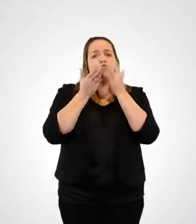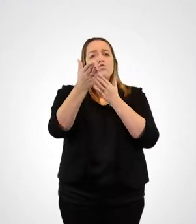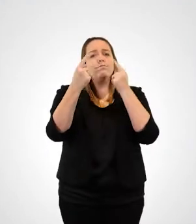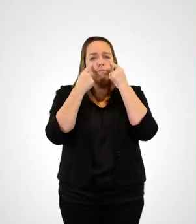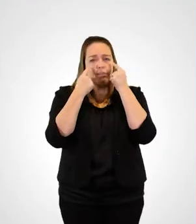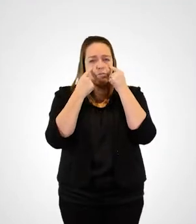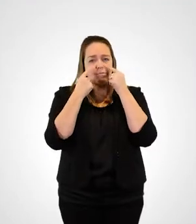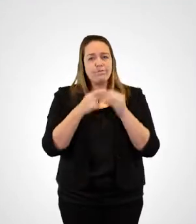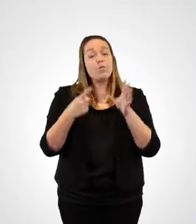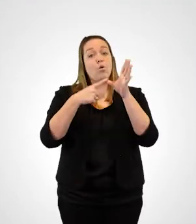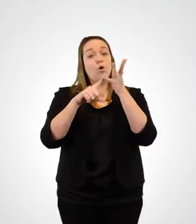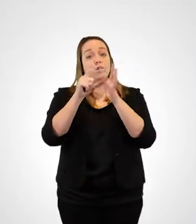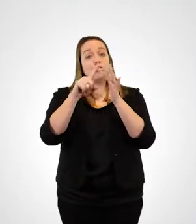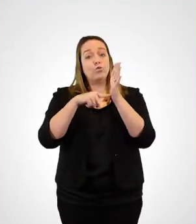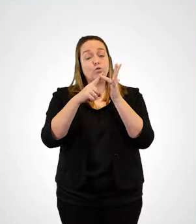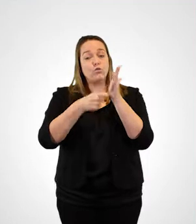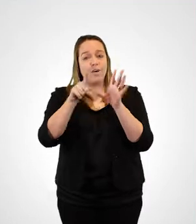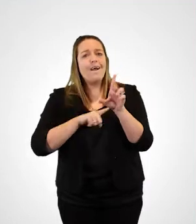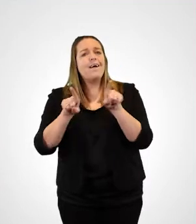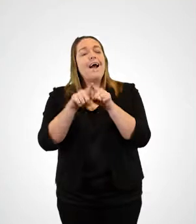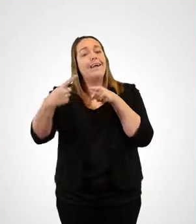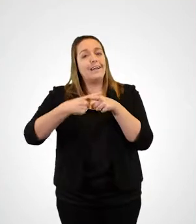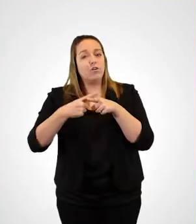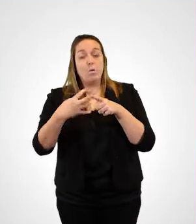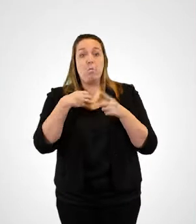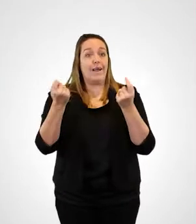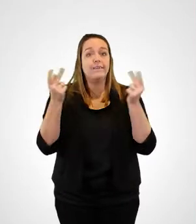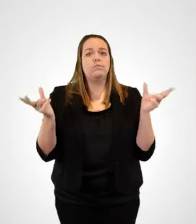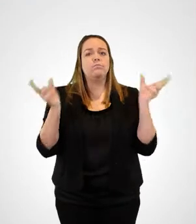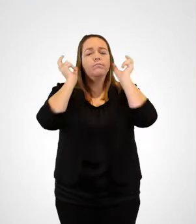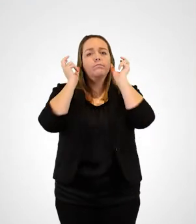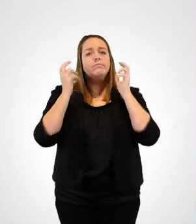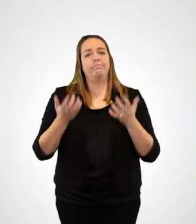Auditory oral languages like English are acquired more readily through the ears.